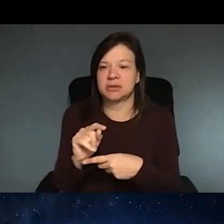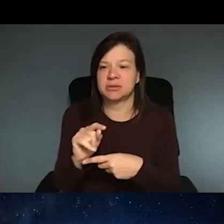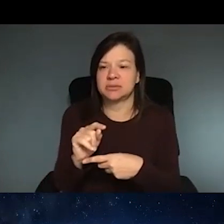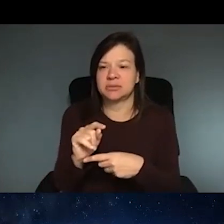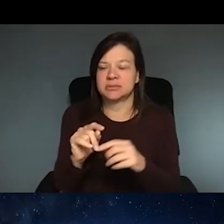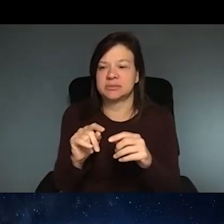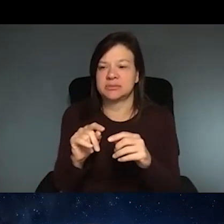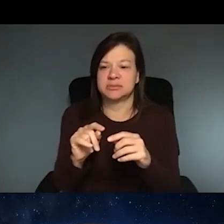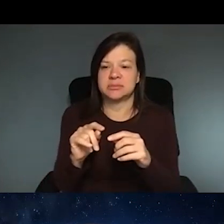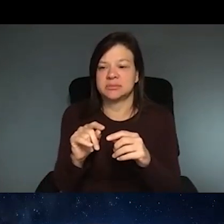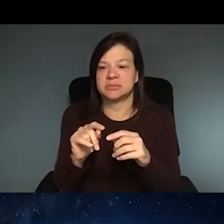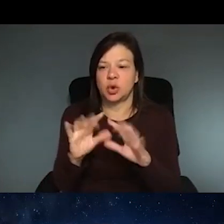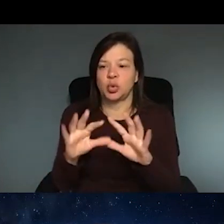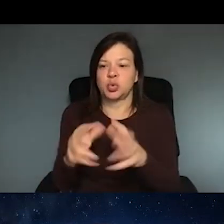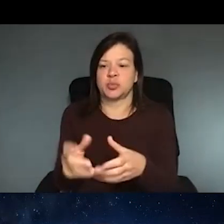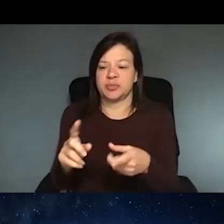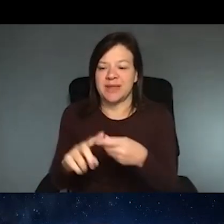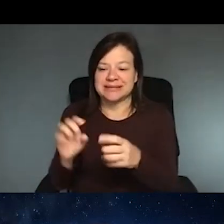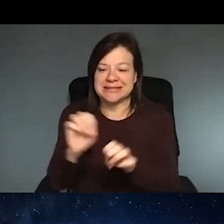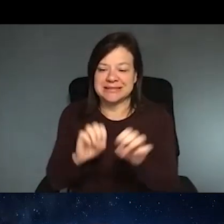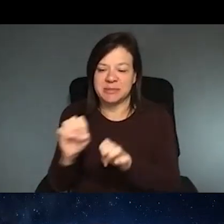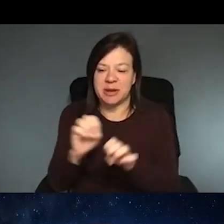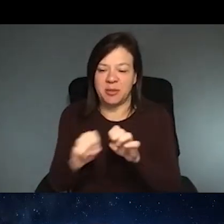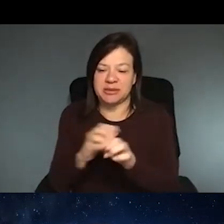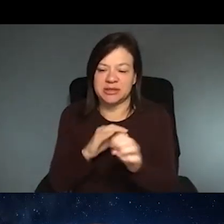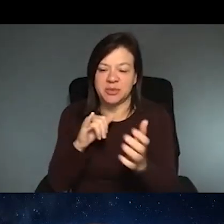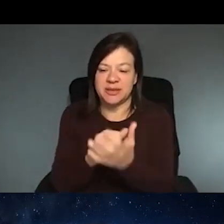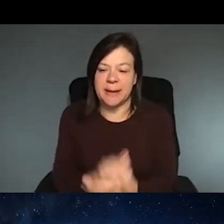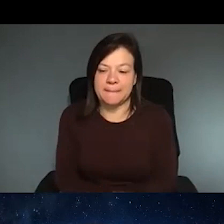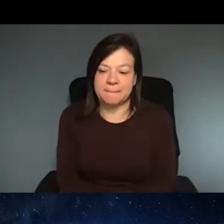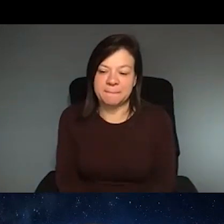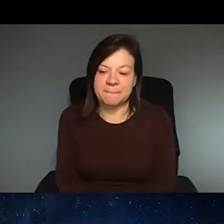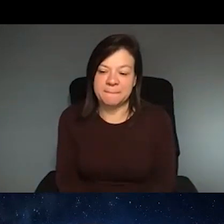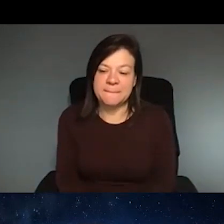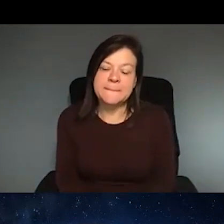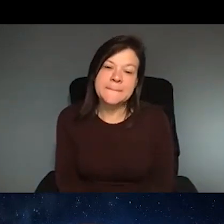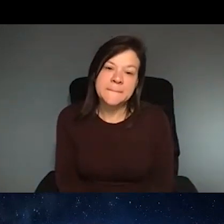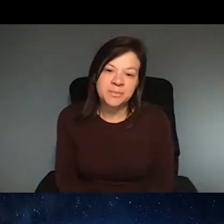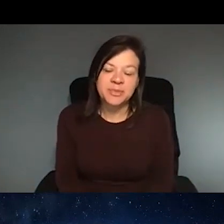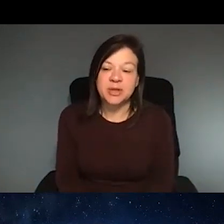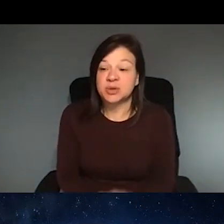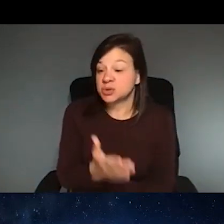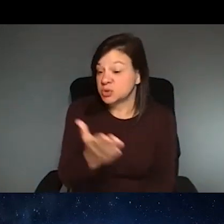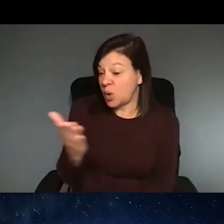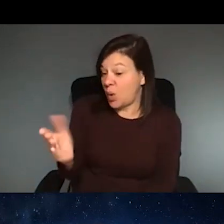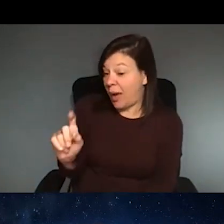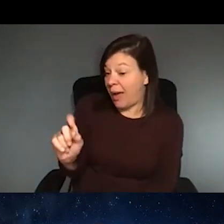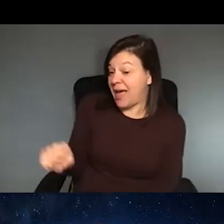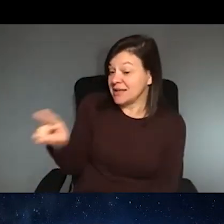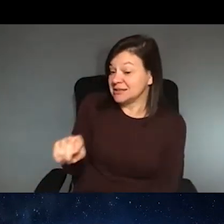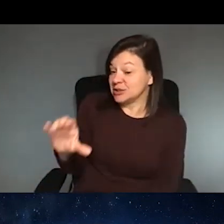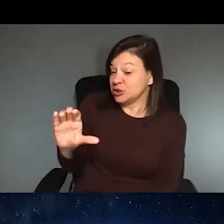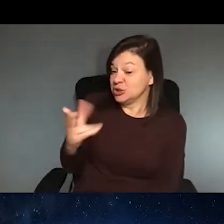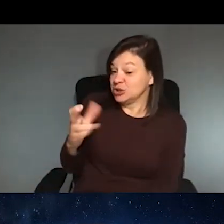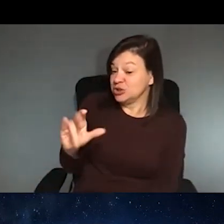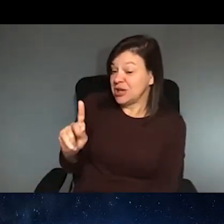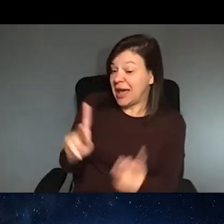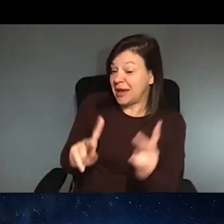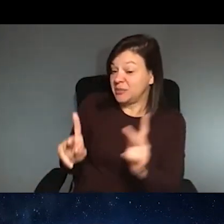I WANT TO TURN THIS QUESTION TO THE CHAT. IS ANYONE INTERPRETING WITH SUCH A THING AT THE MOMENT?